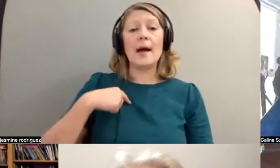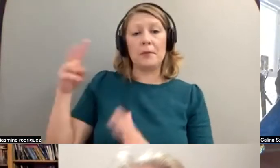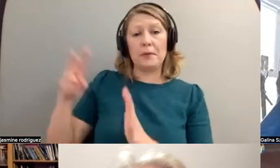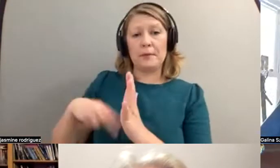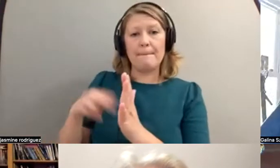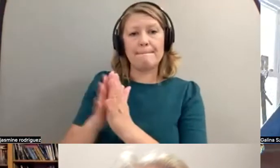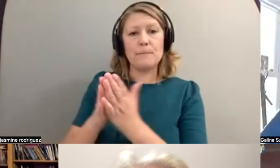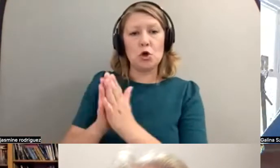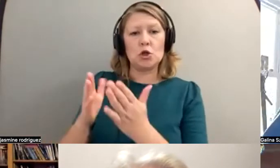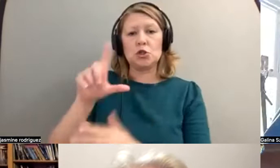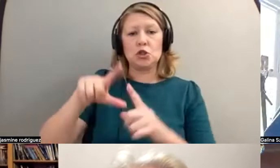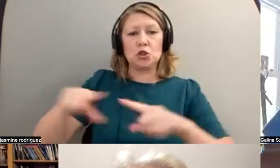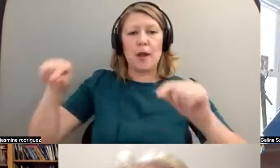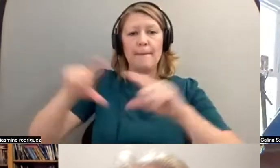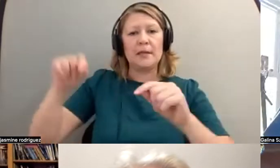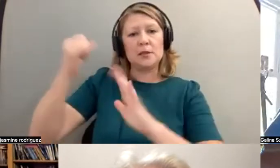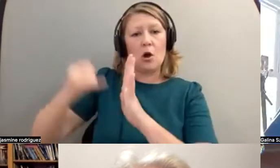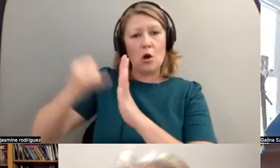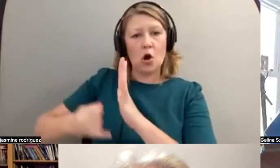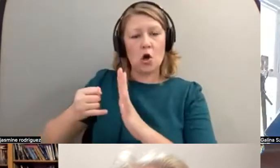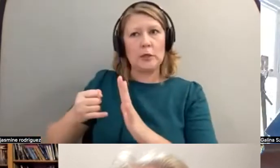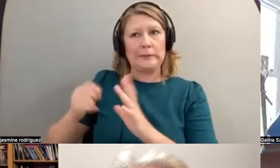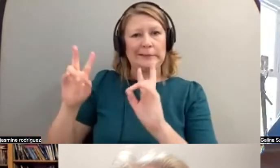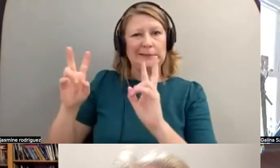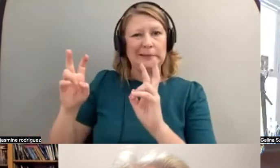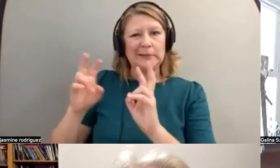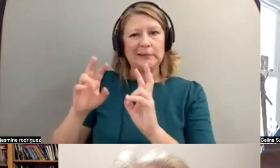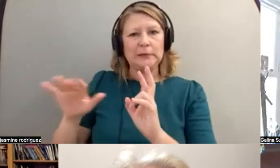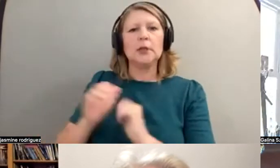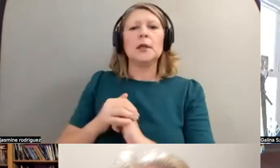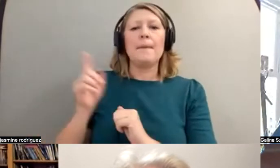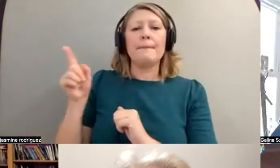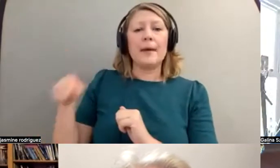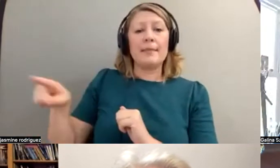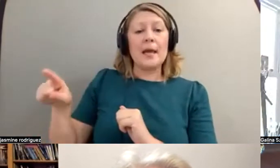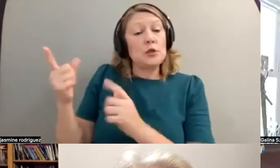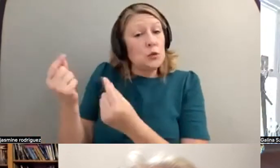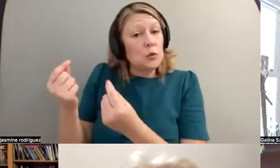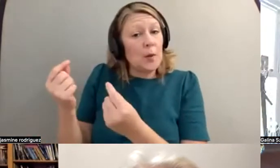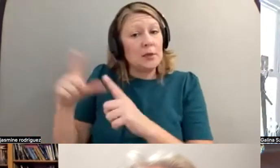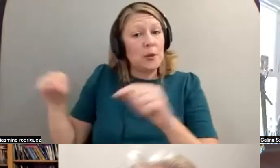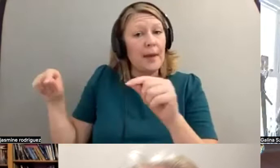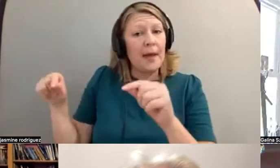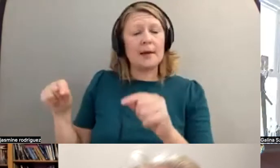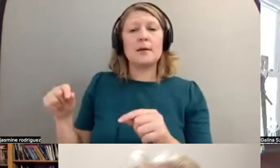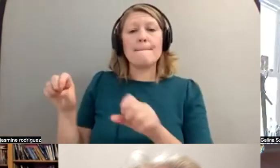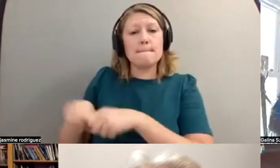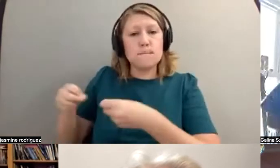where they put together uh, broken pieces of art, with the gold inside.